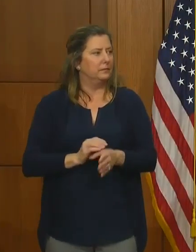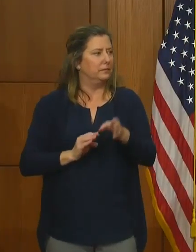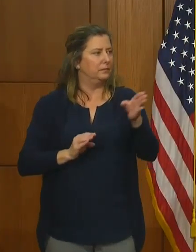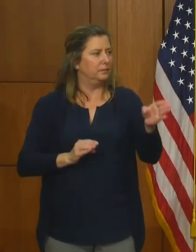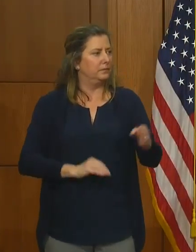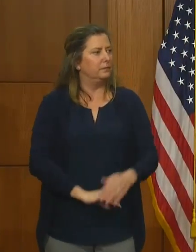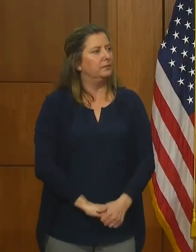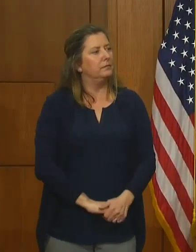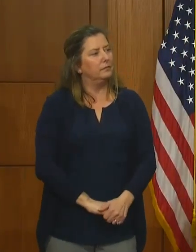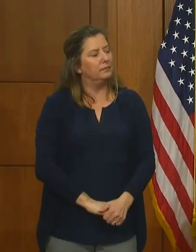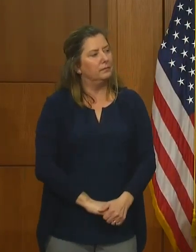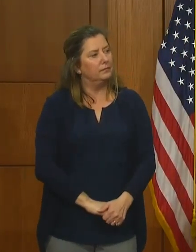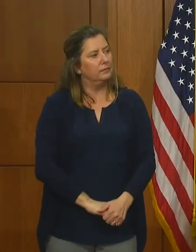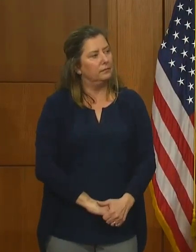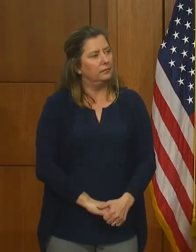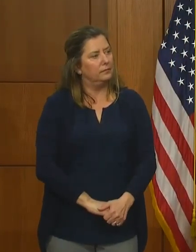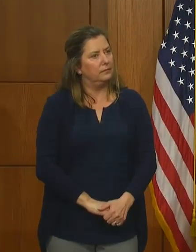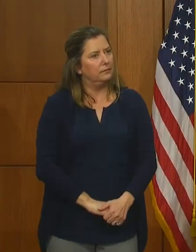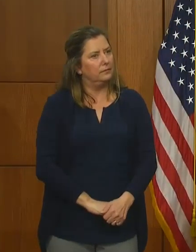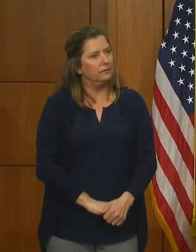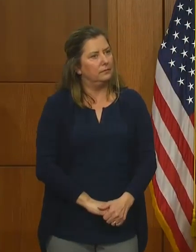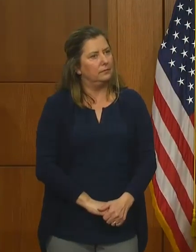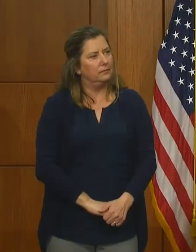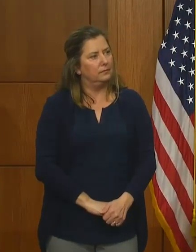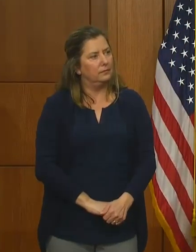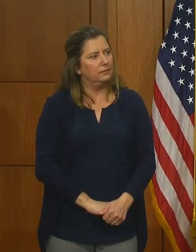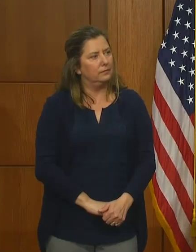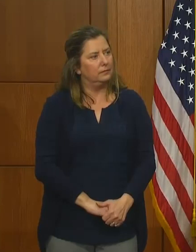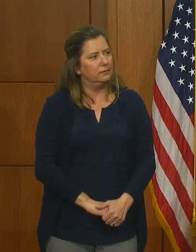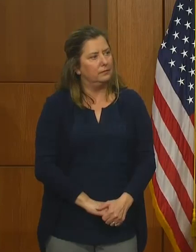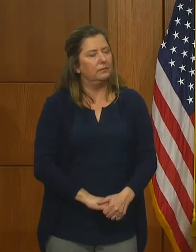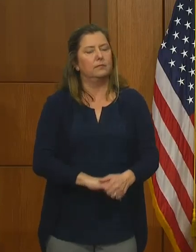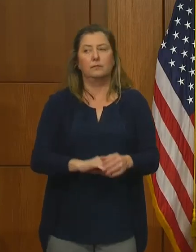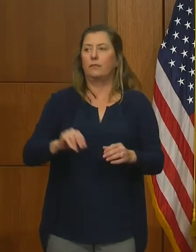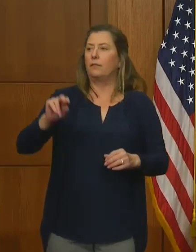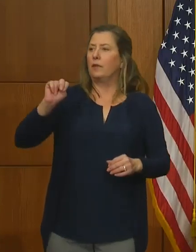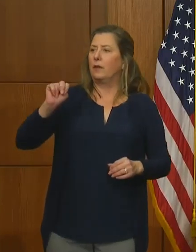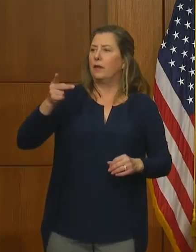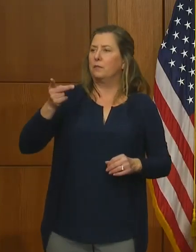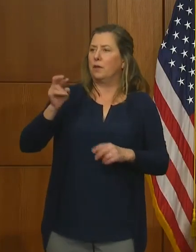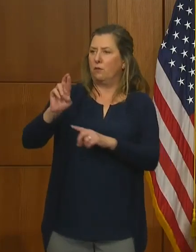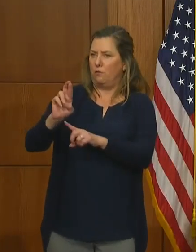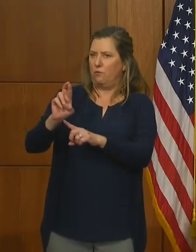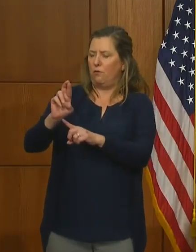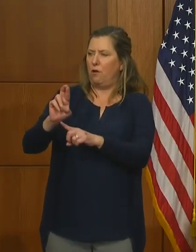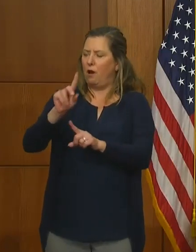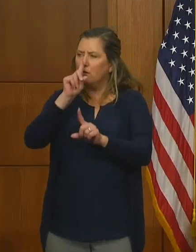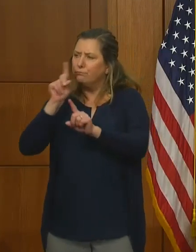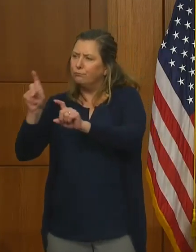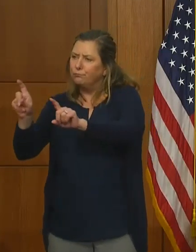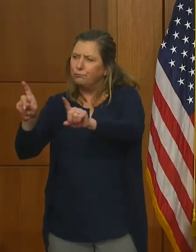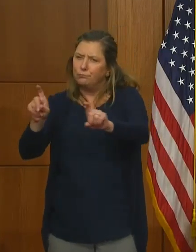TO BE. YEAH AND WE ARE DATA